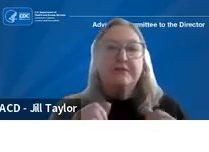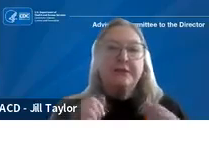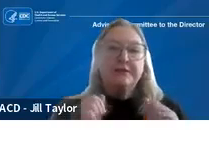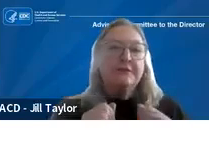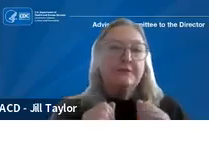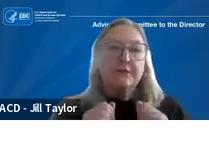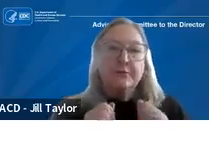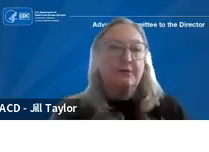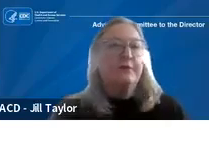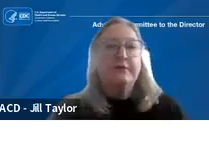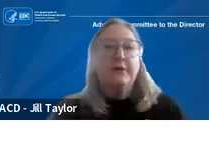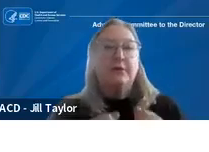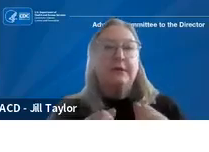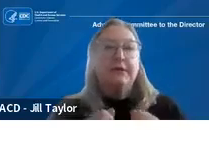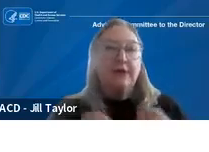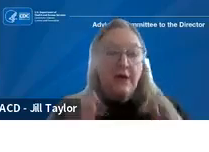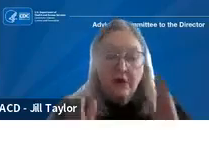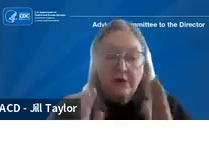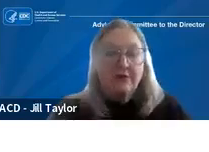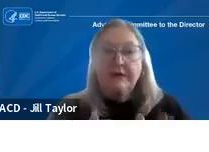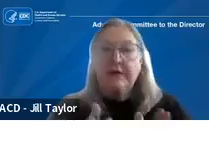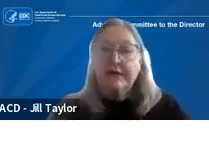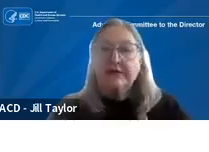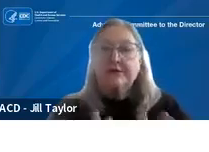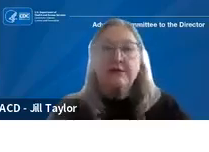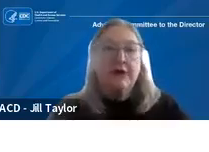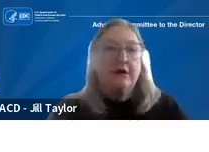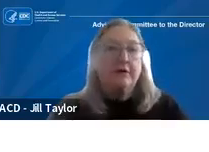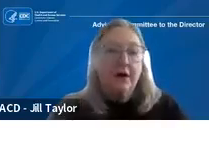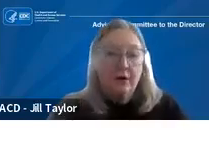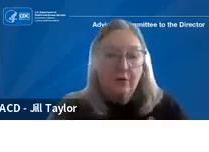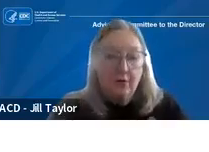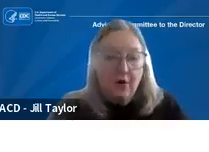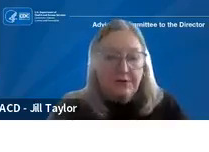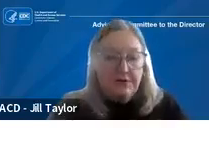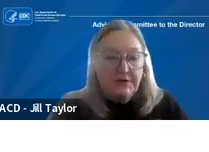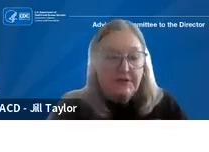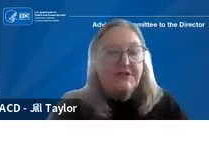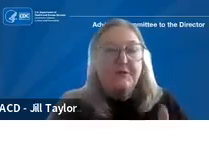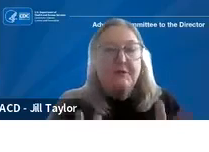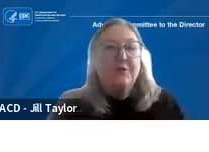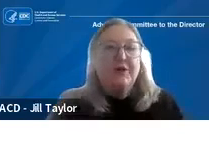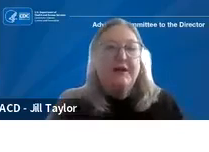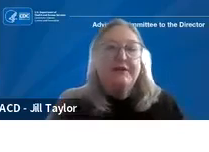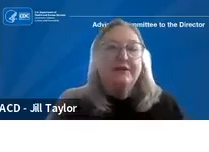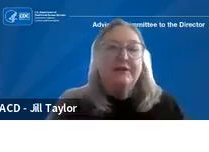of the essence, you're moving very quickly, you really need to know what system you're working under.